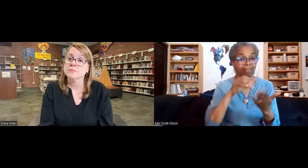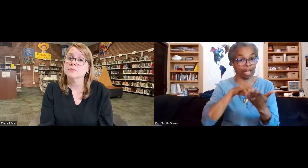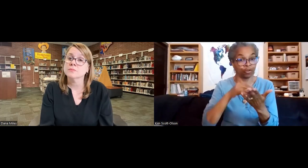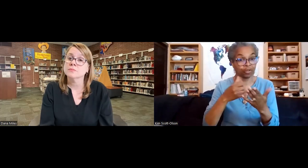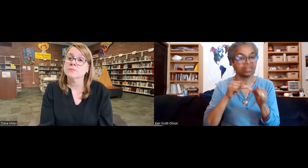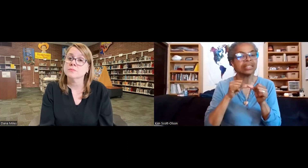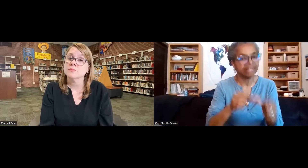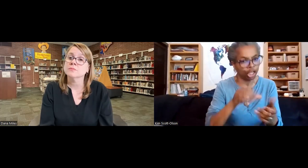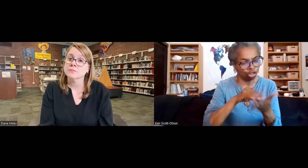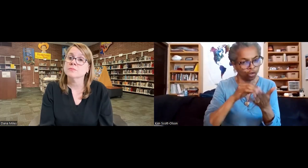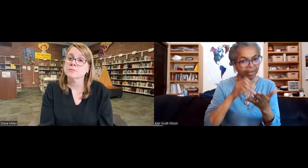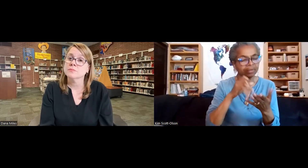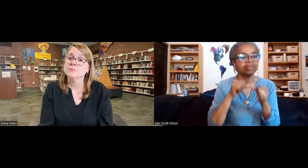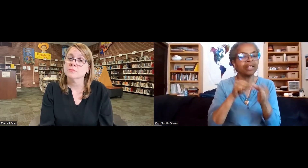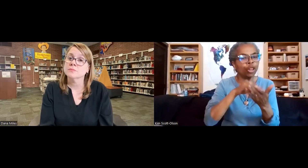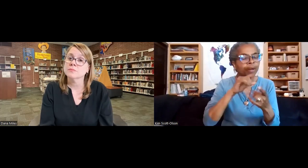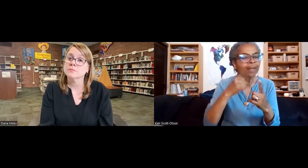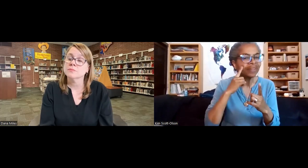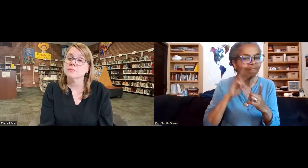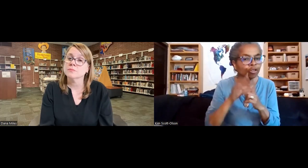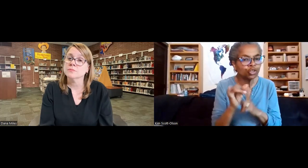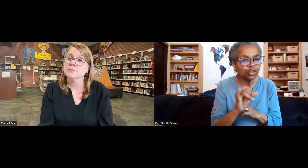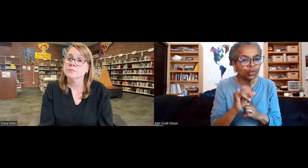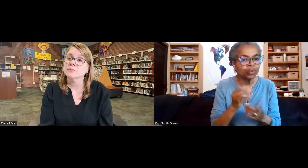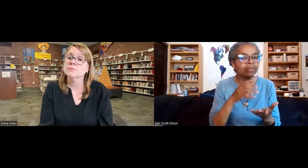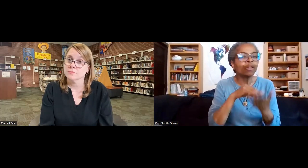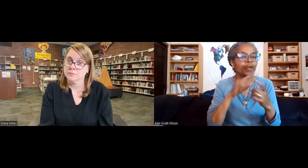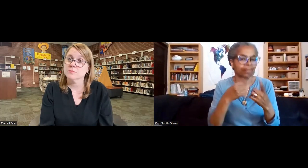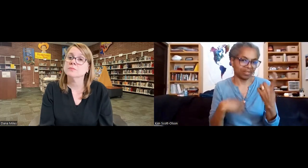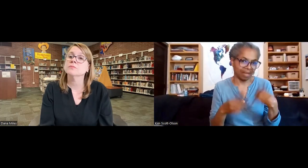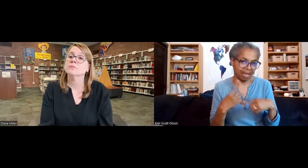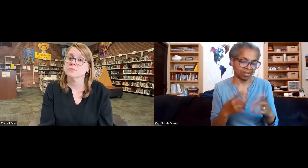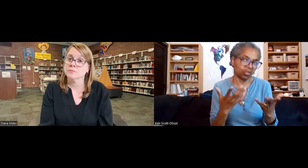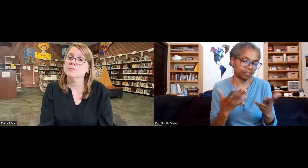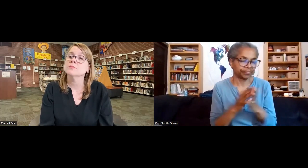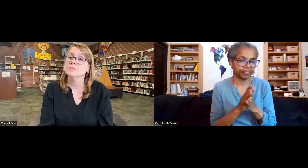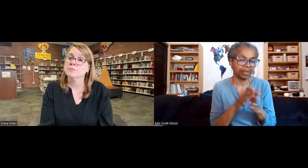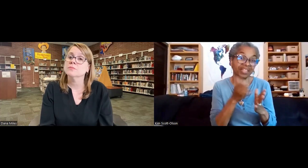That ensures all students continue learning about Deaf culture in addition to signing.